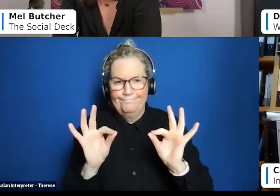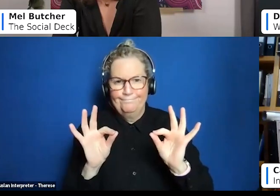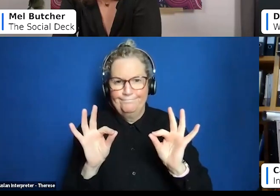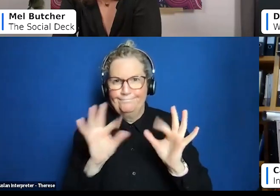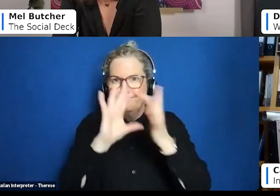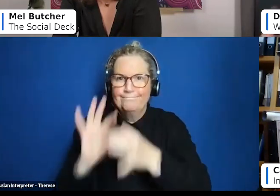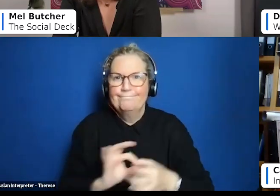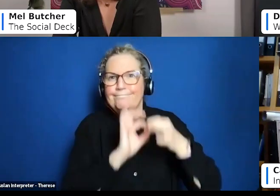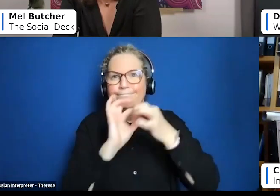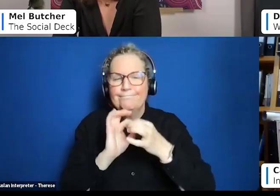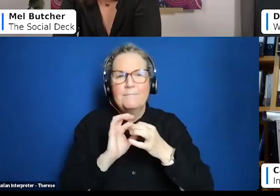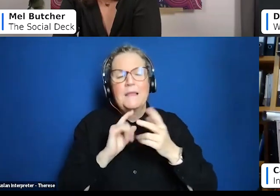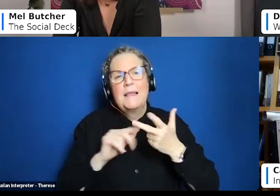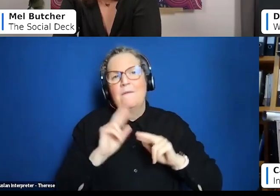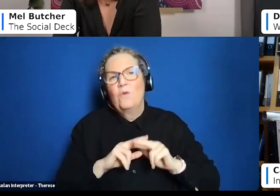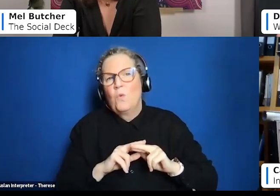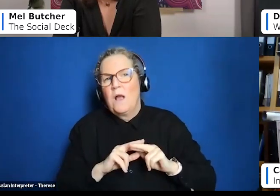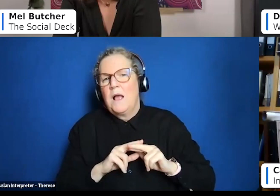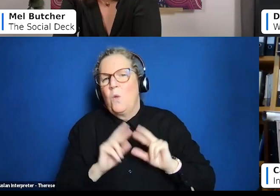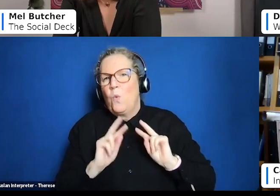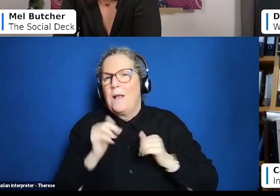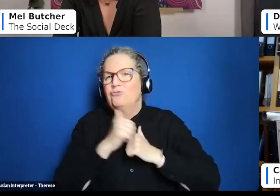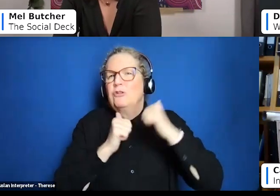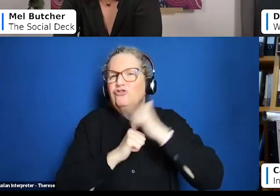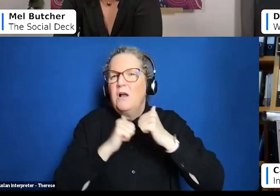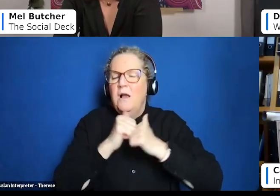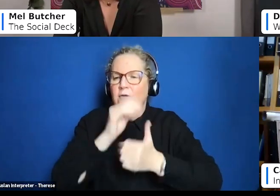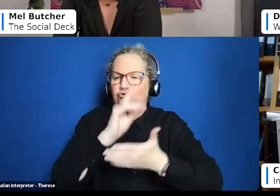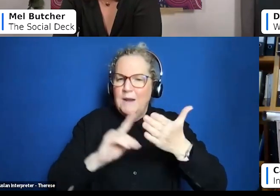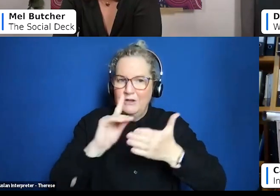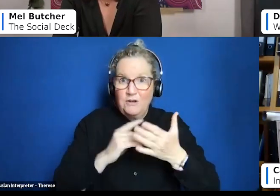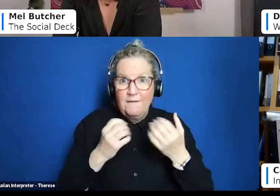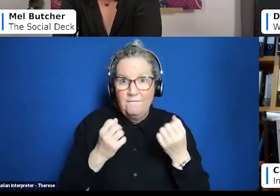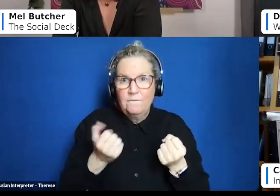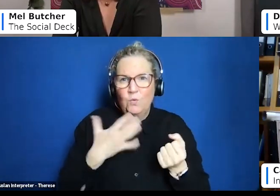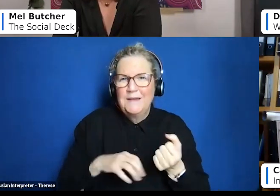what is how does how is there structural discrimination, you need that basis.